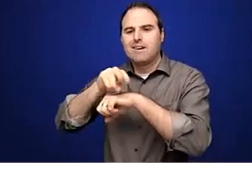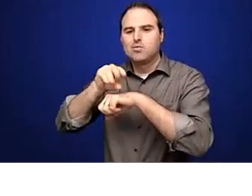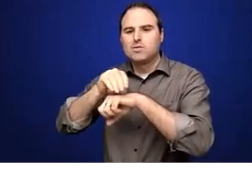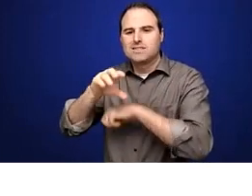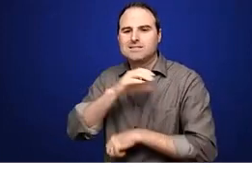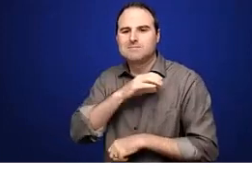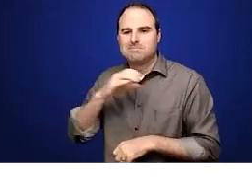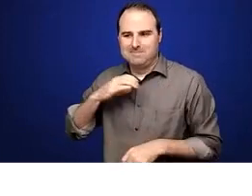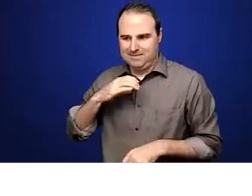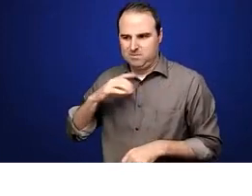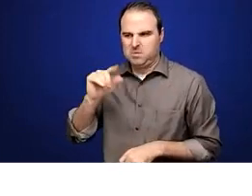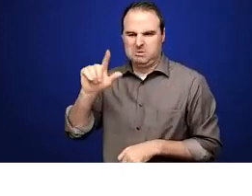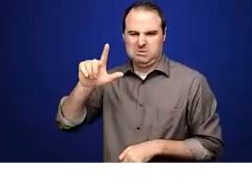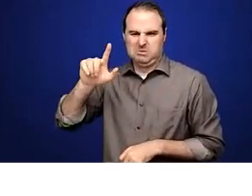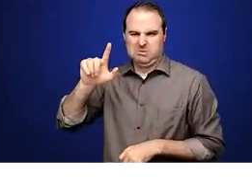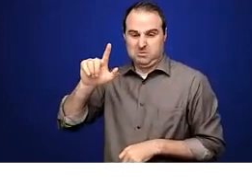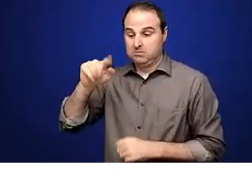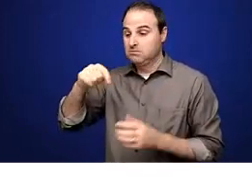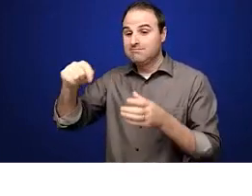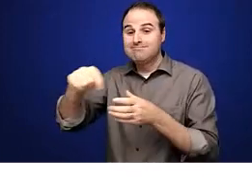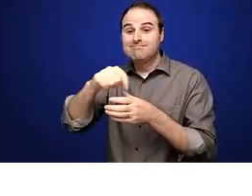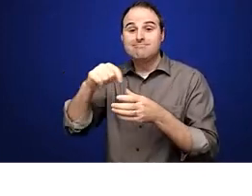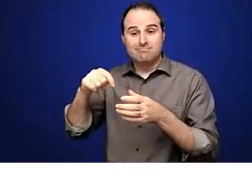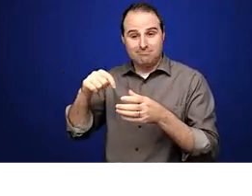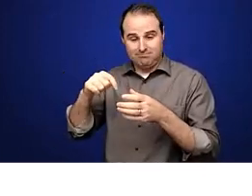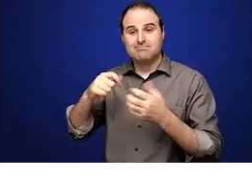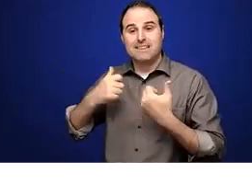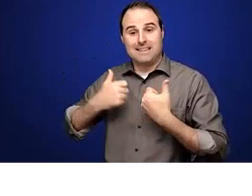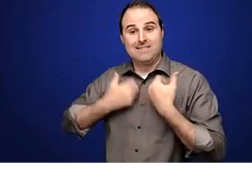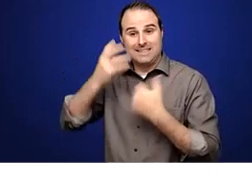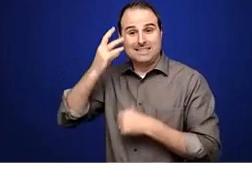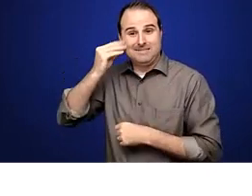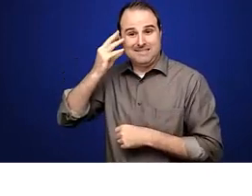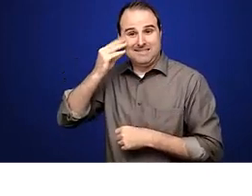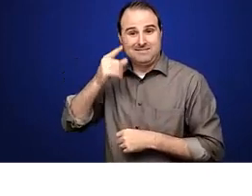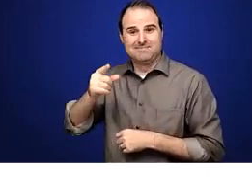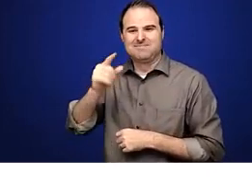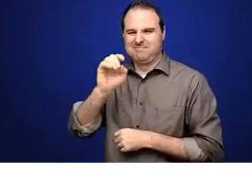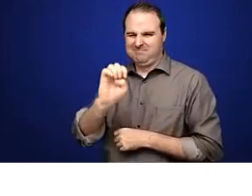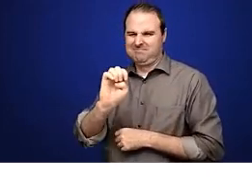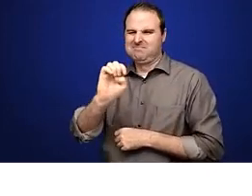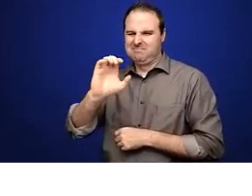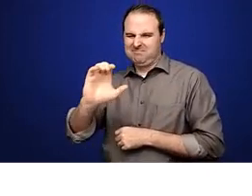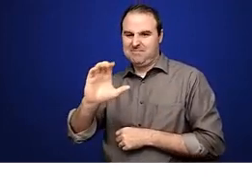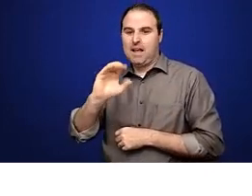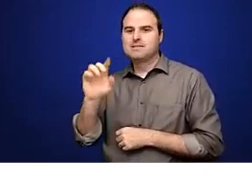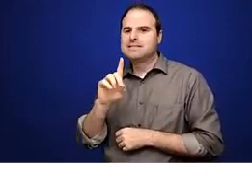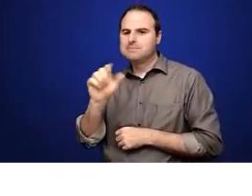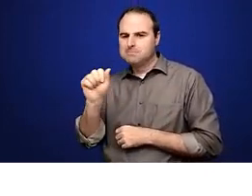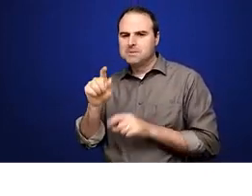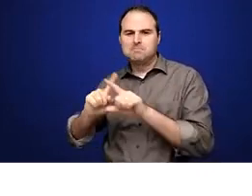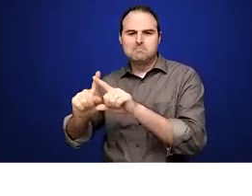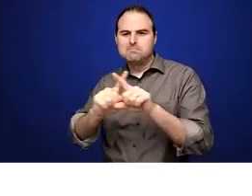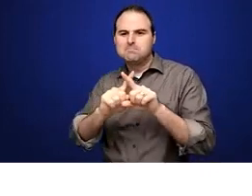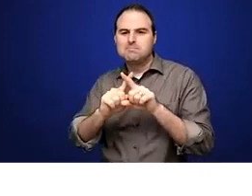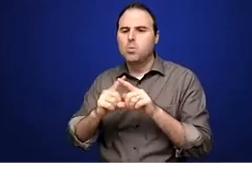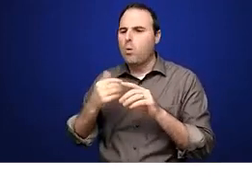people with lived experiences of episodic health conditions and disabilities. So there was variability in the health conditions that